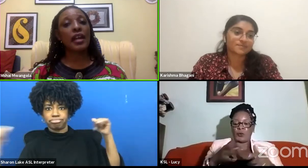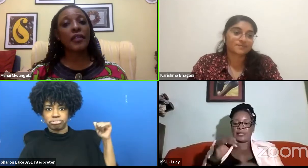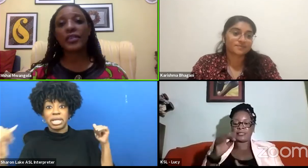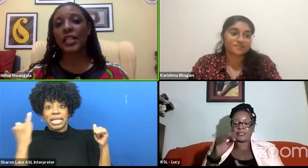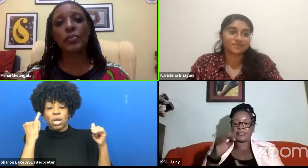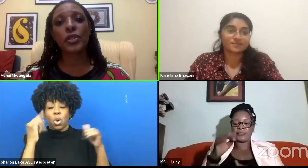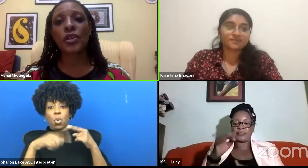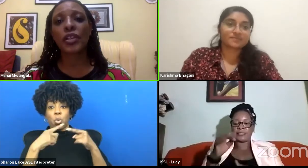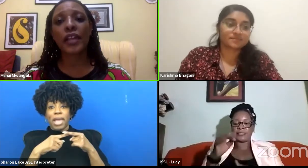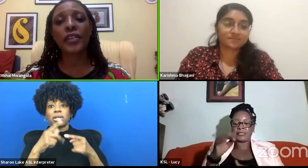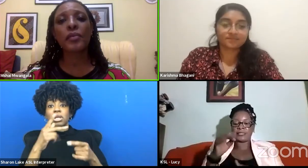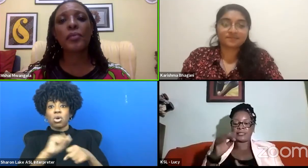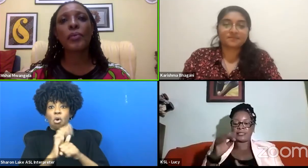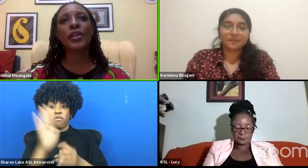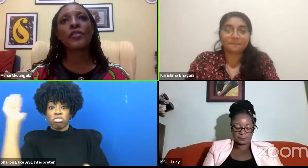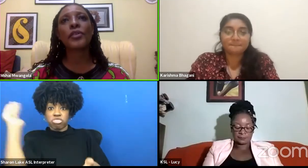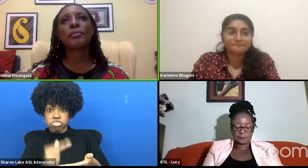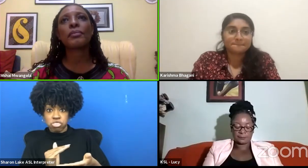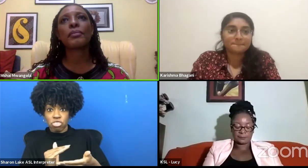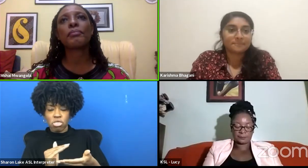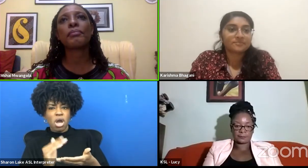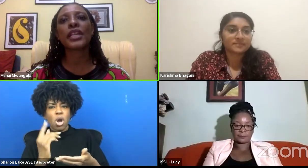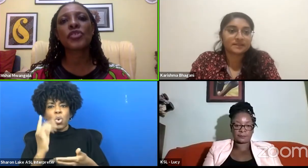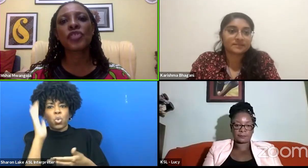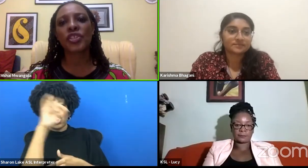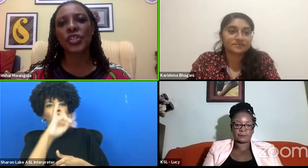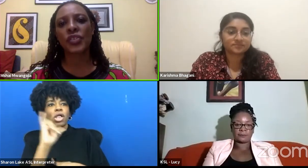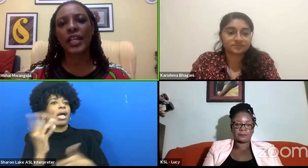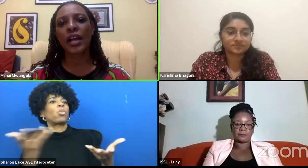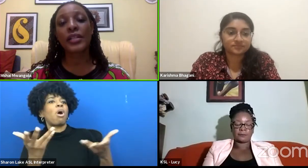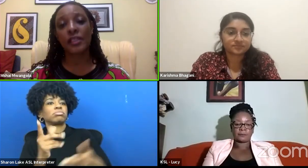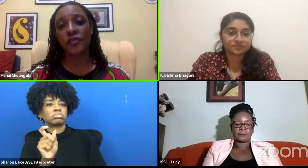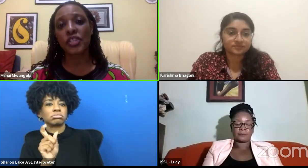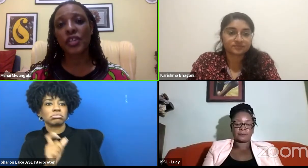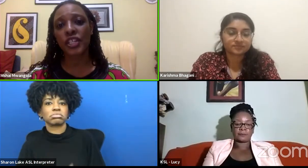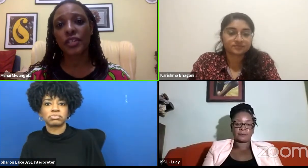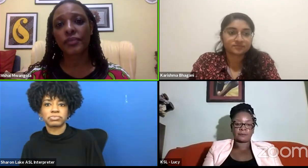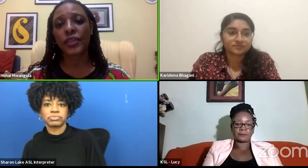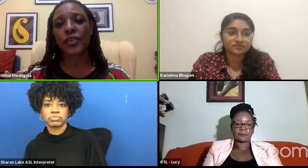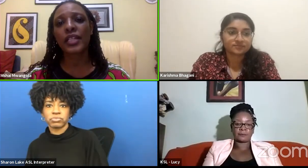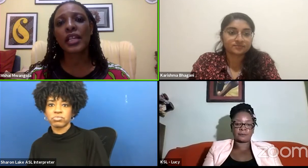I think that's spot on, I think one of the biggest restrictions right now is infrastructure.